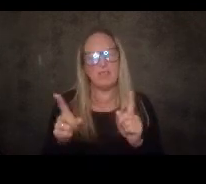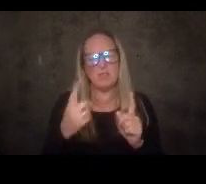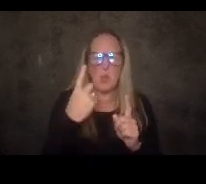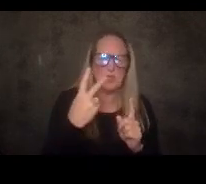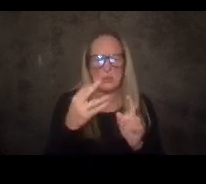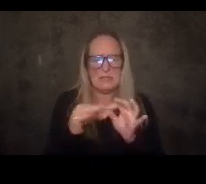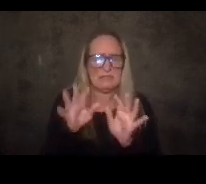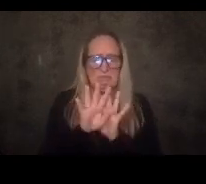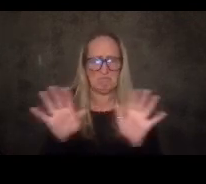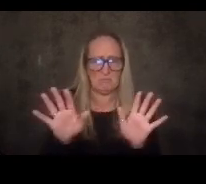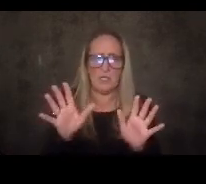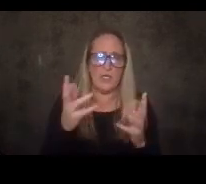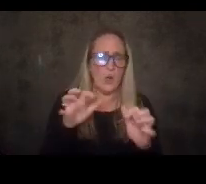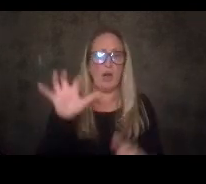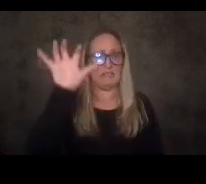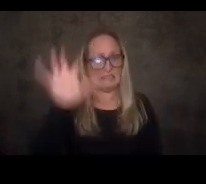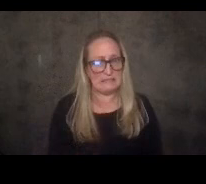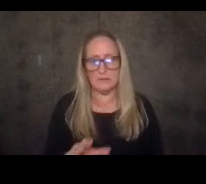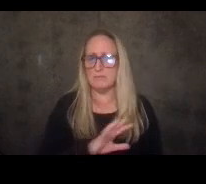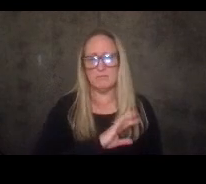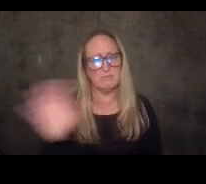sentences you don't wanna put. Probably more than that.